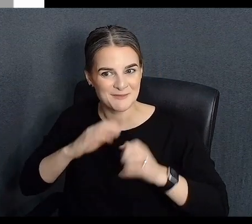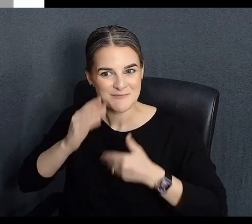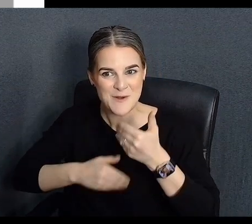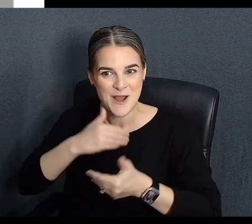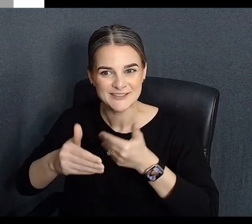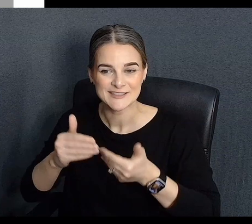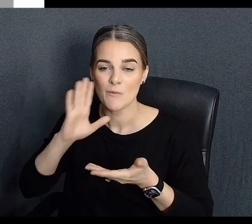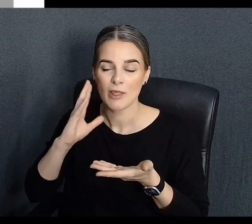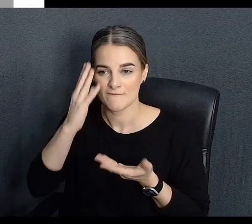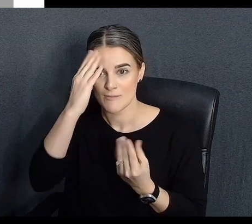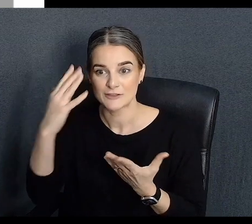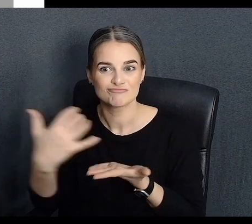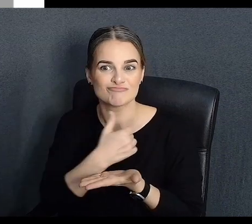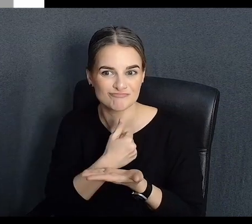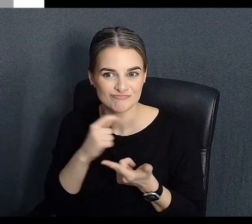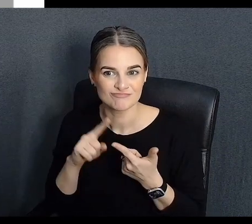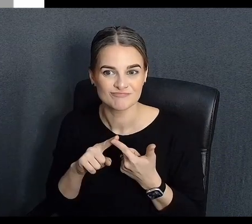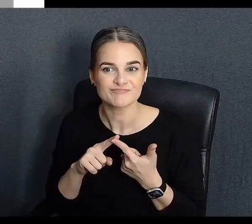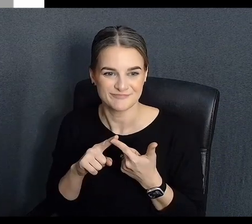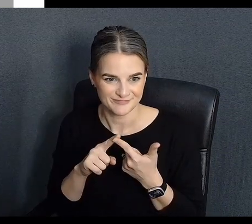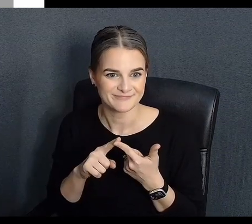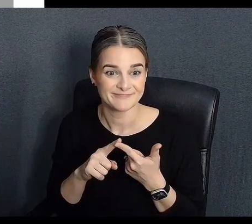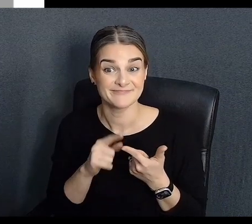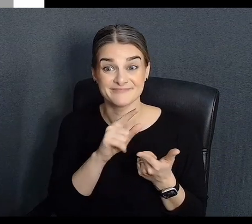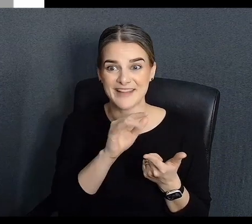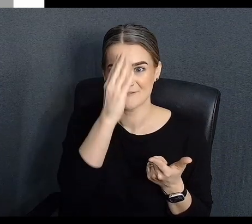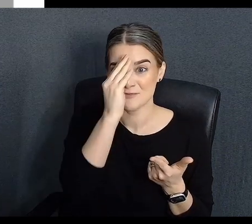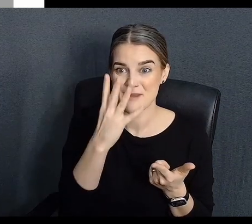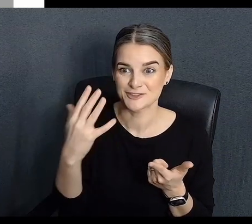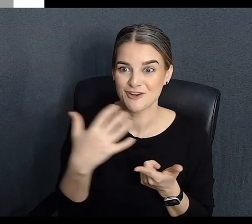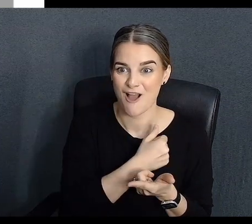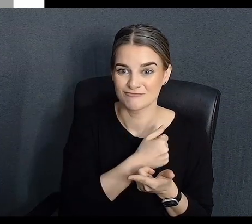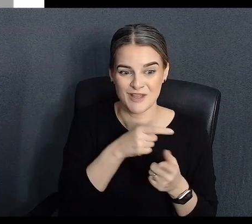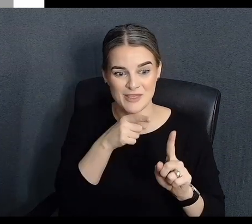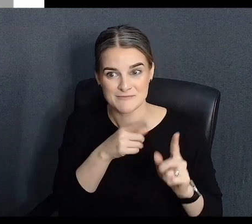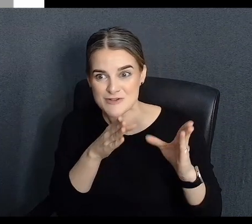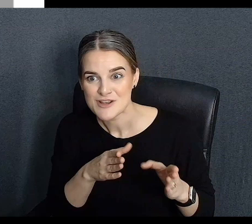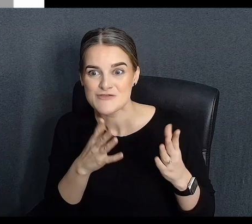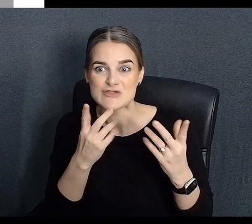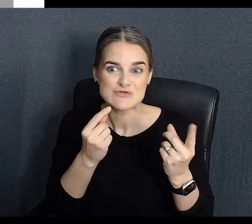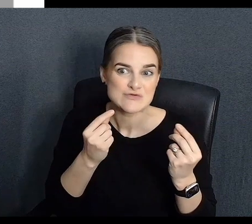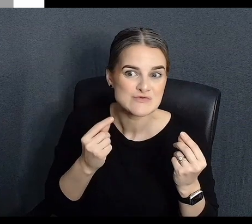Then we're going to take that information about the person, about what they want to do, what tools exist.